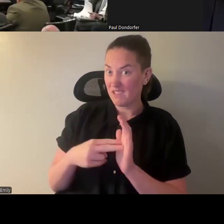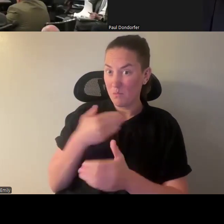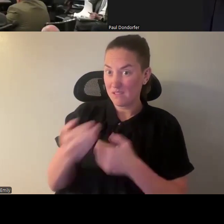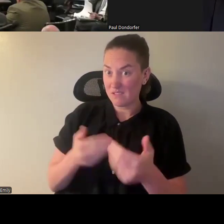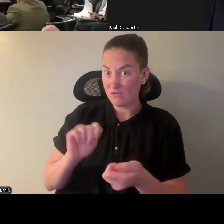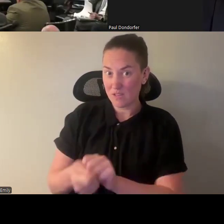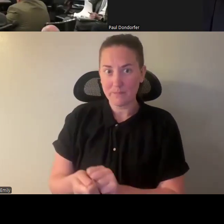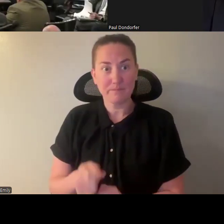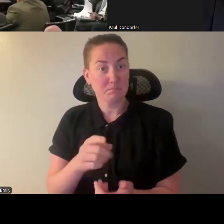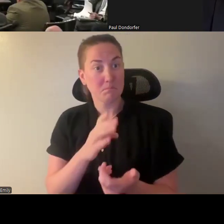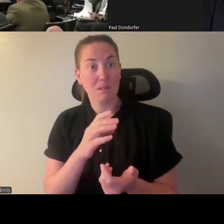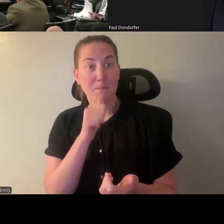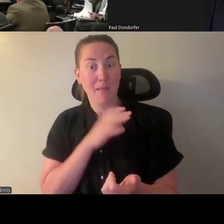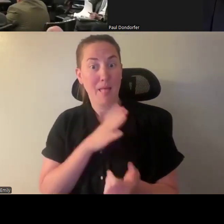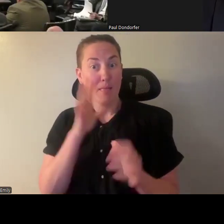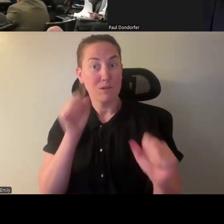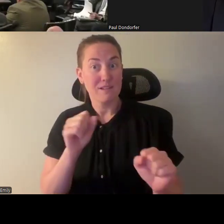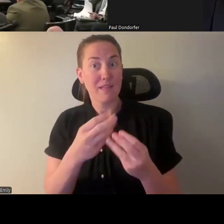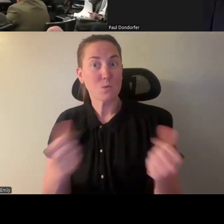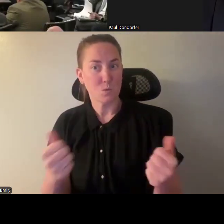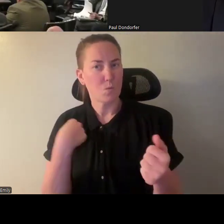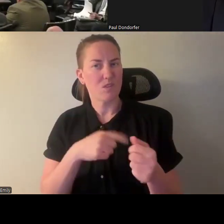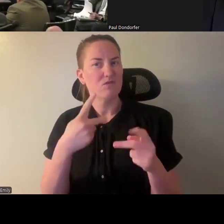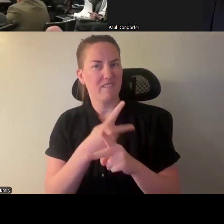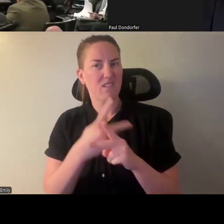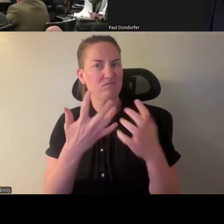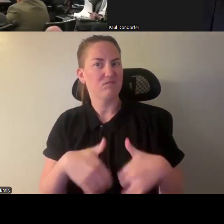you Madam President That is a solution that we're working out Um currently our tablet